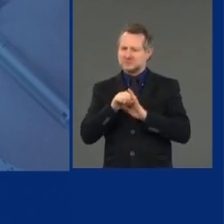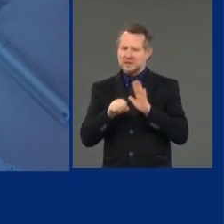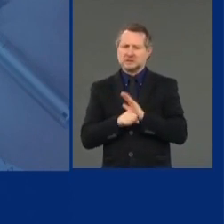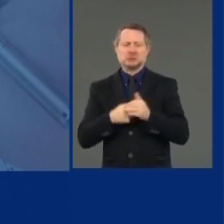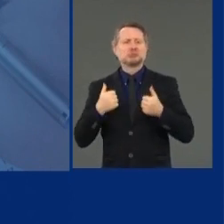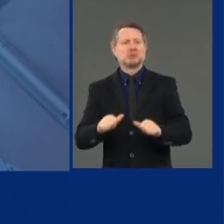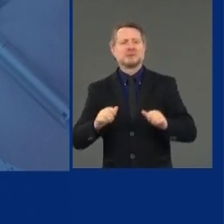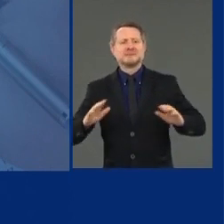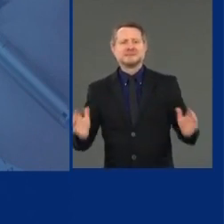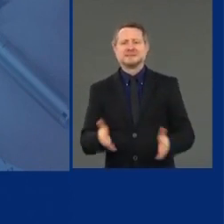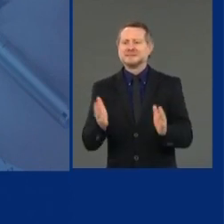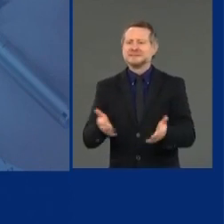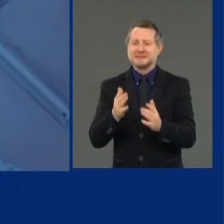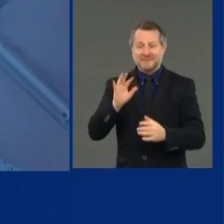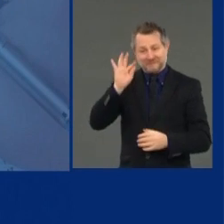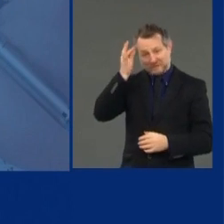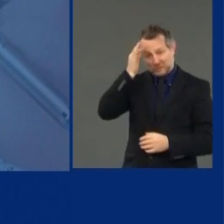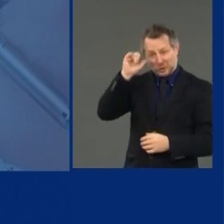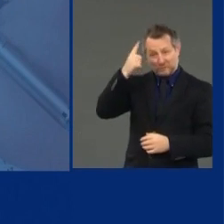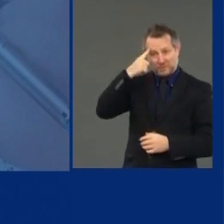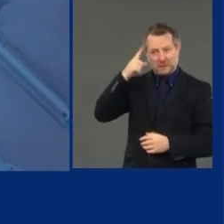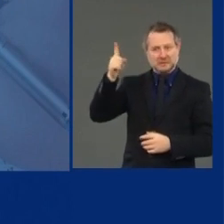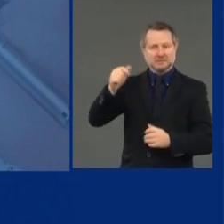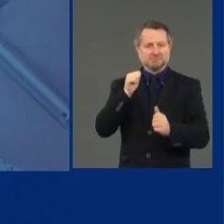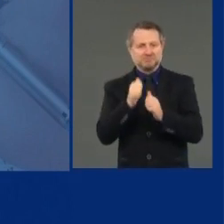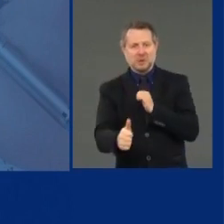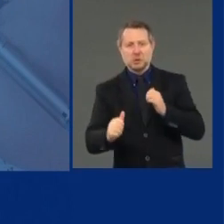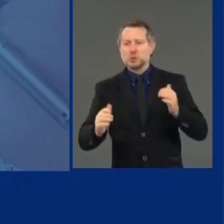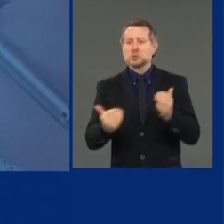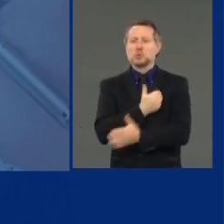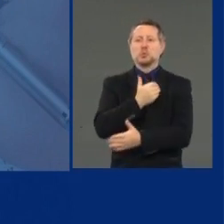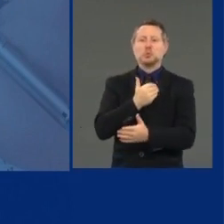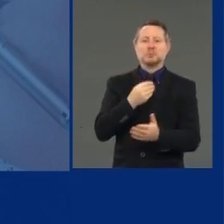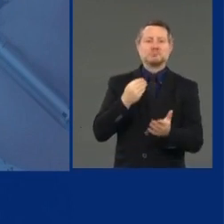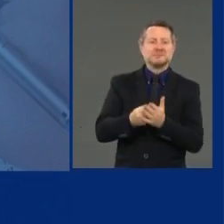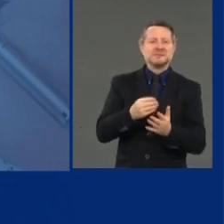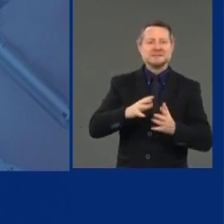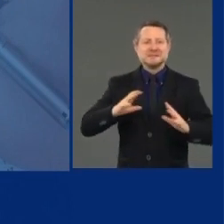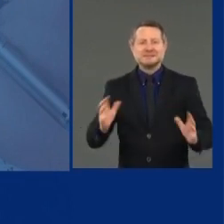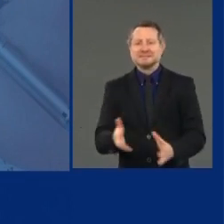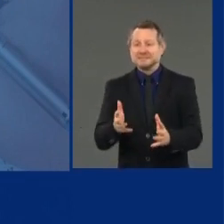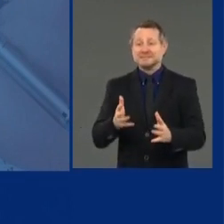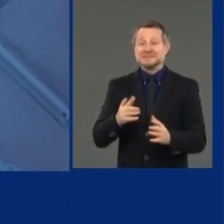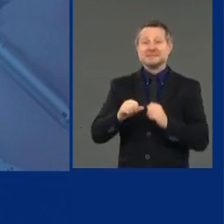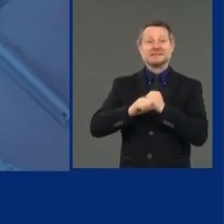WE'RE TRYING TO DO EVERYTHING WE CAN ON A STATE LEVEL. I HOPE THE FEDERAL GOVERNMENT PASSES AN ADDITIONAL SMALL